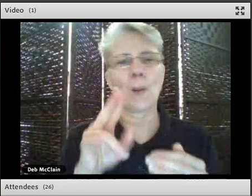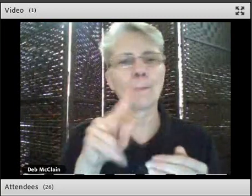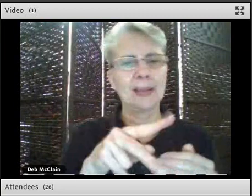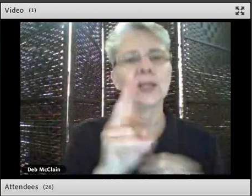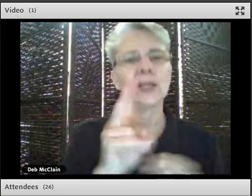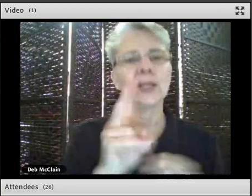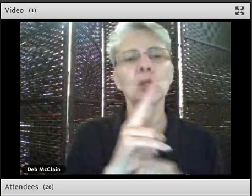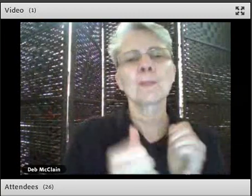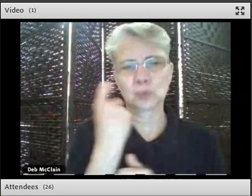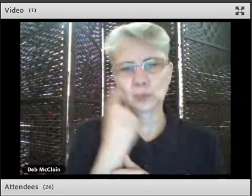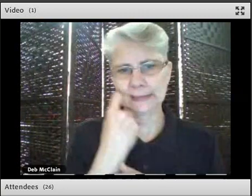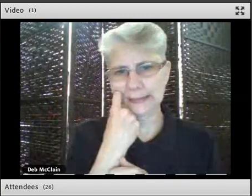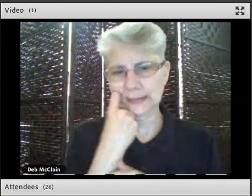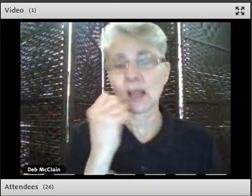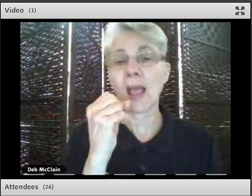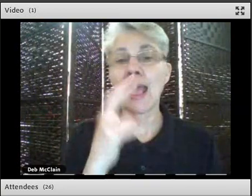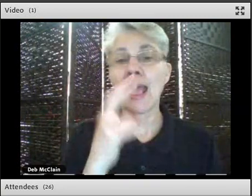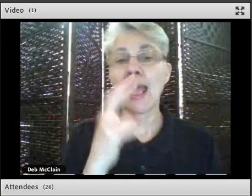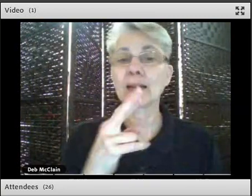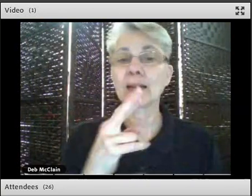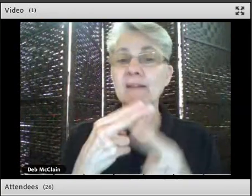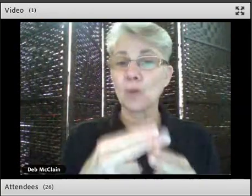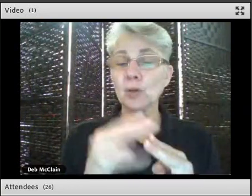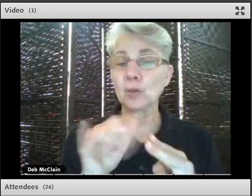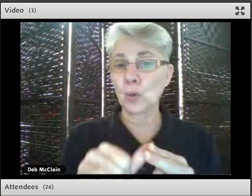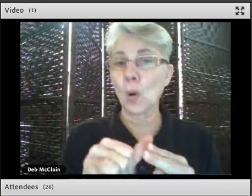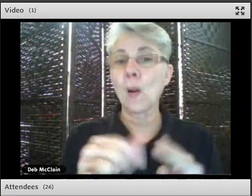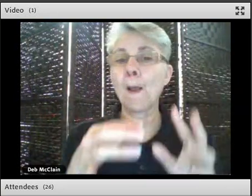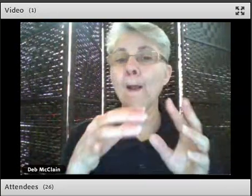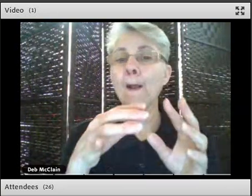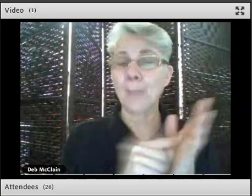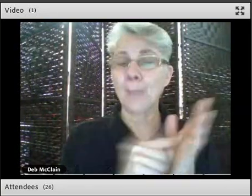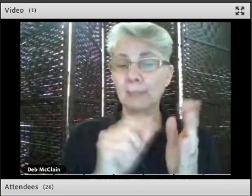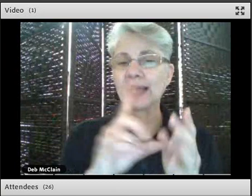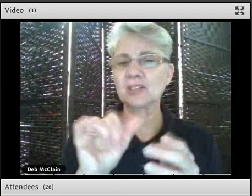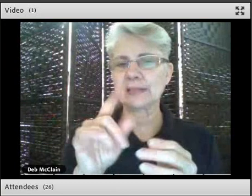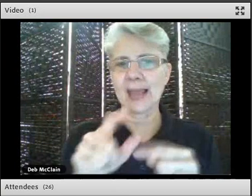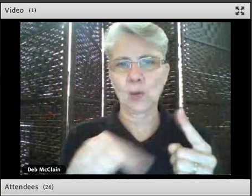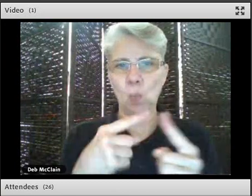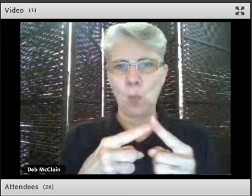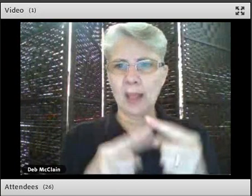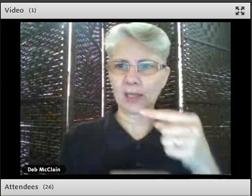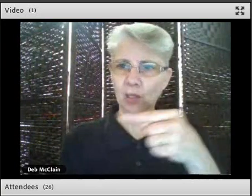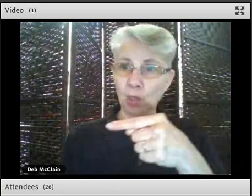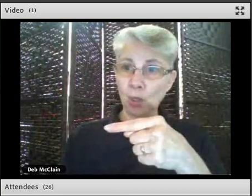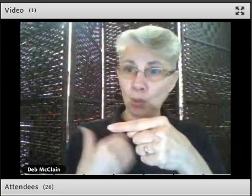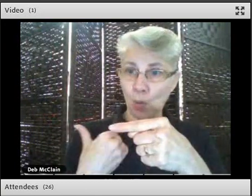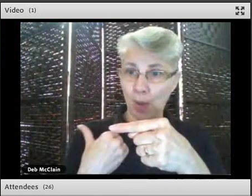And then when you have your copyright date, you do want to include the "P" date.